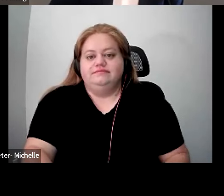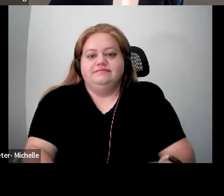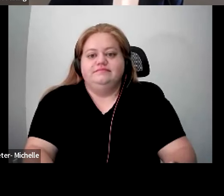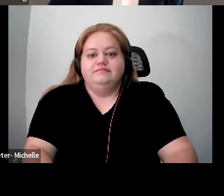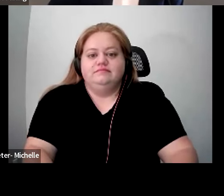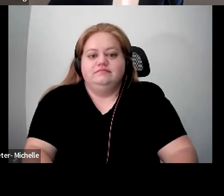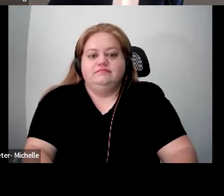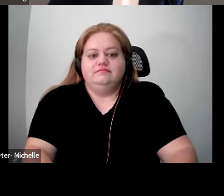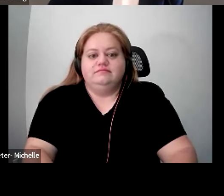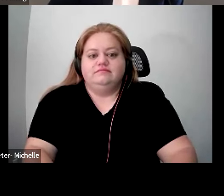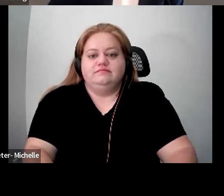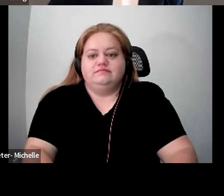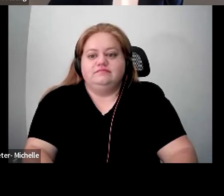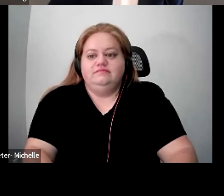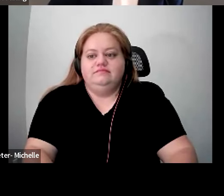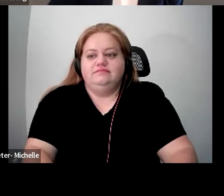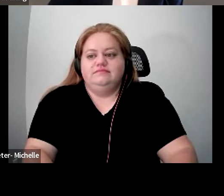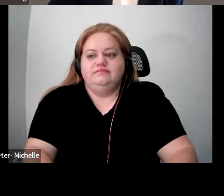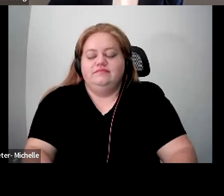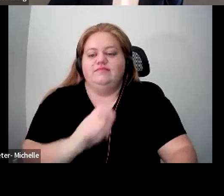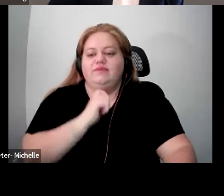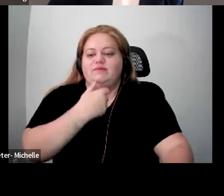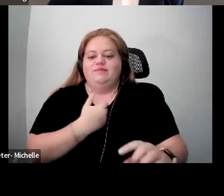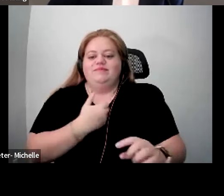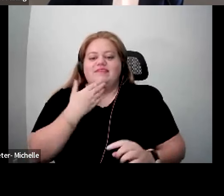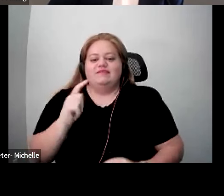I have to unmute myself. Thank you, Tony. That was really helpful to hear.